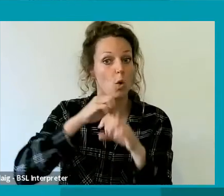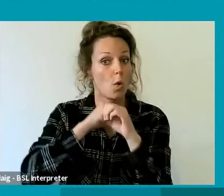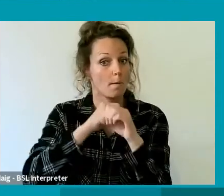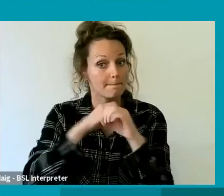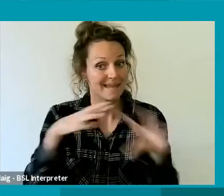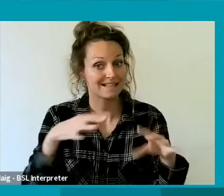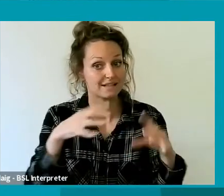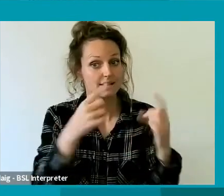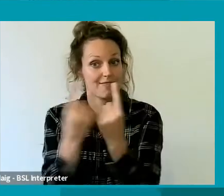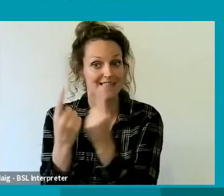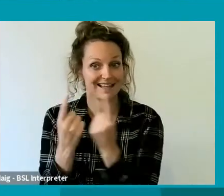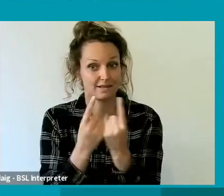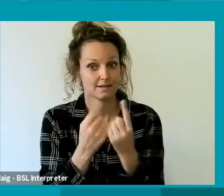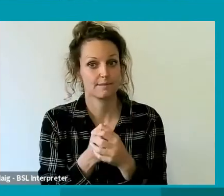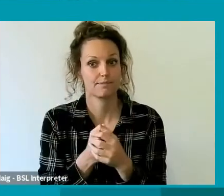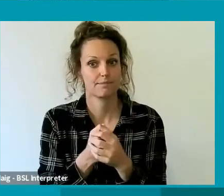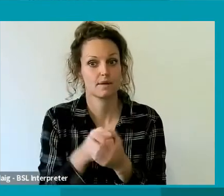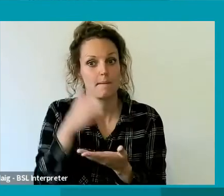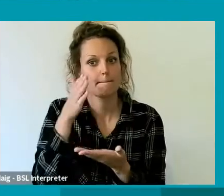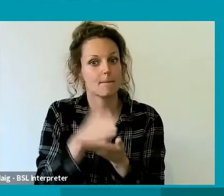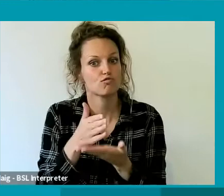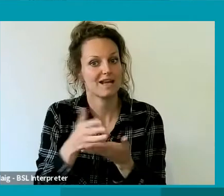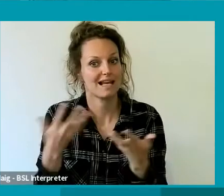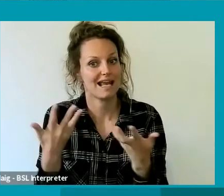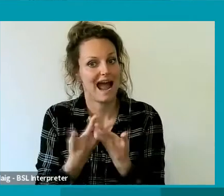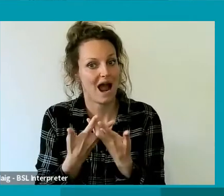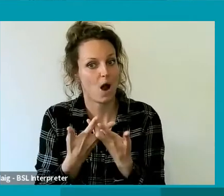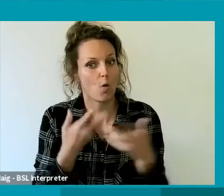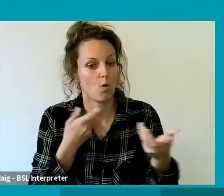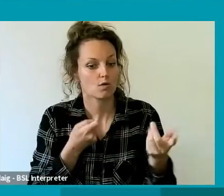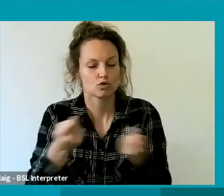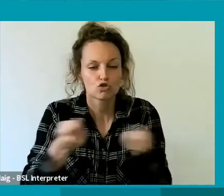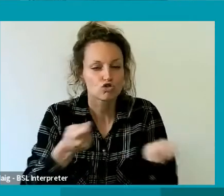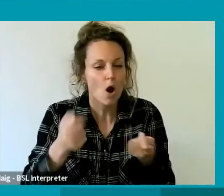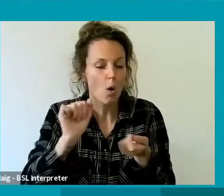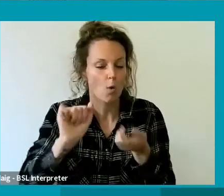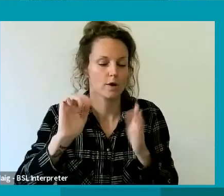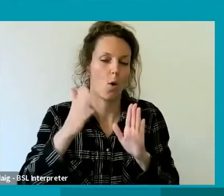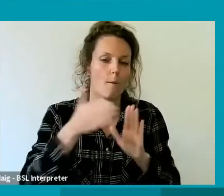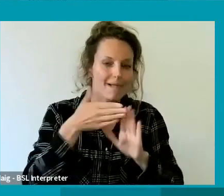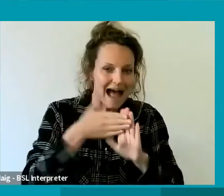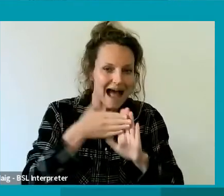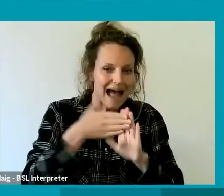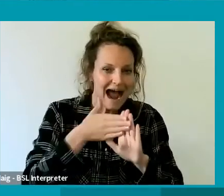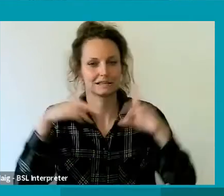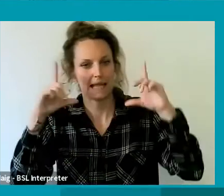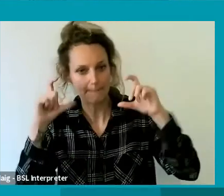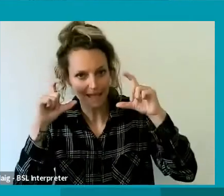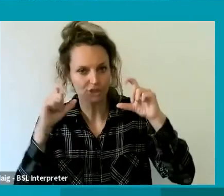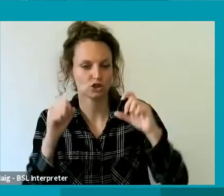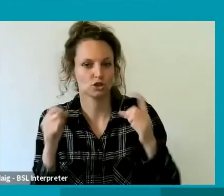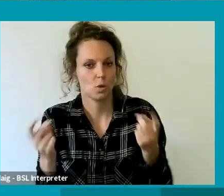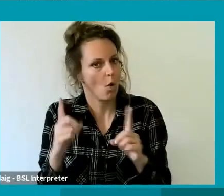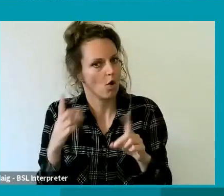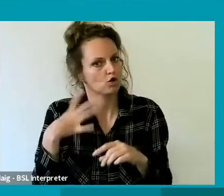Isn't it, what do you want people to see about you? So I think you've got to be very careful and just, you know, be sensible.